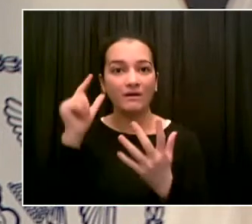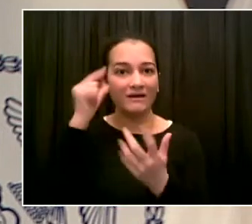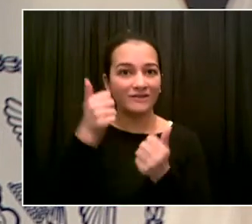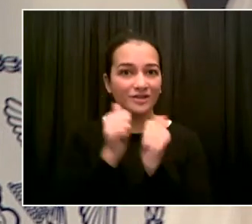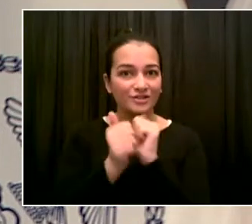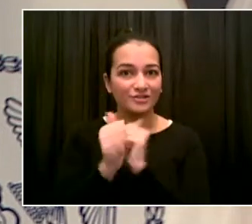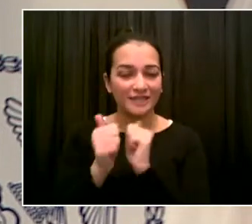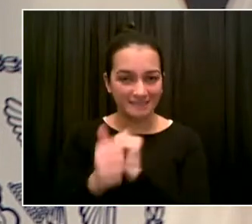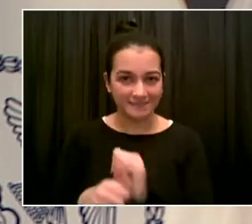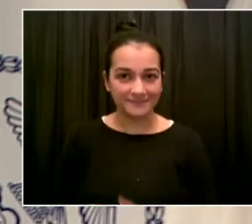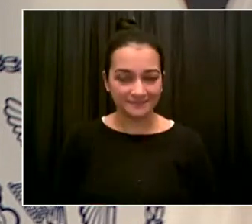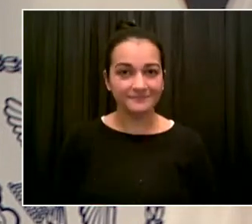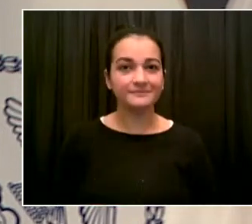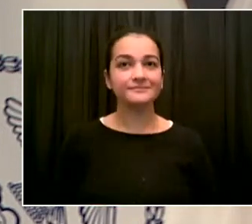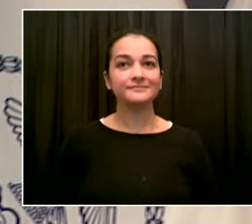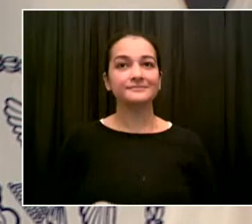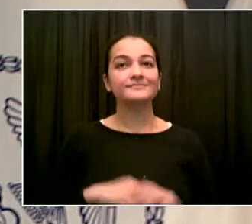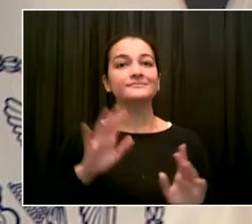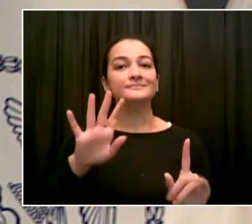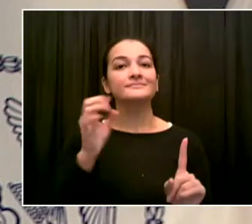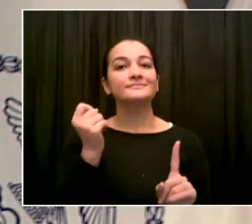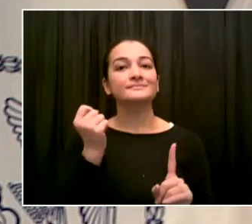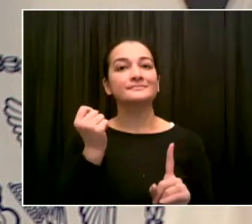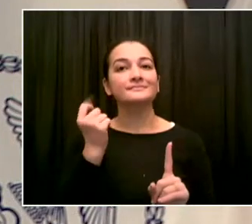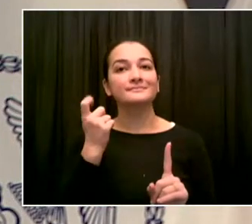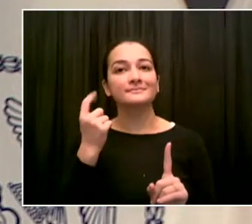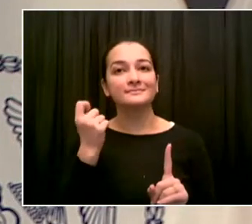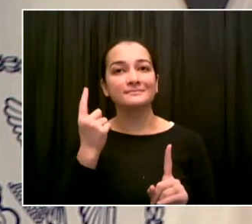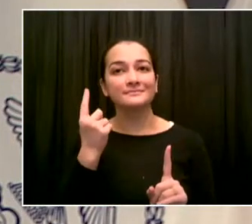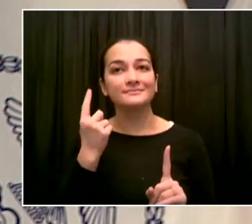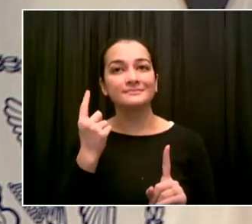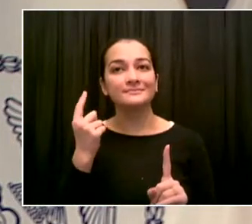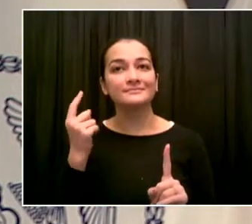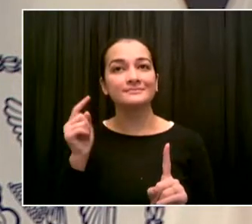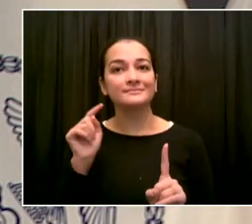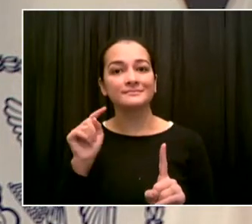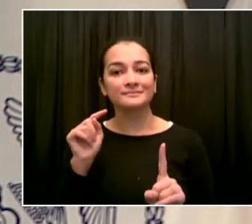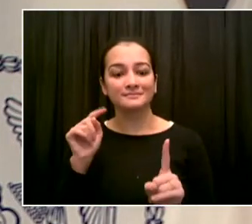POTENTIAL CANDIDATE OR A DECLARED CANDIDATE, HIGHER EVEN THAN